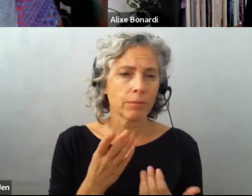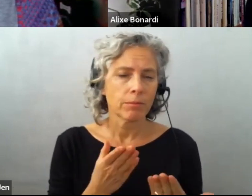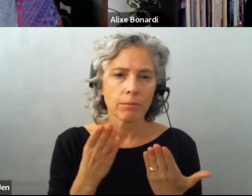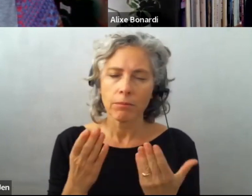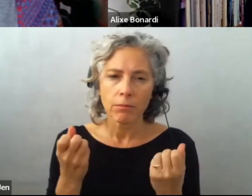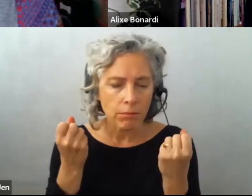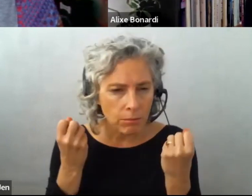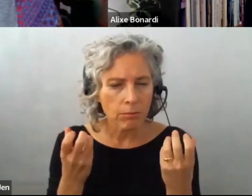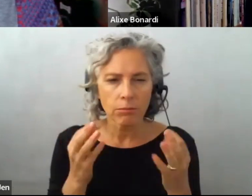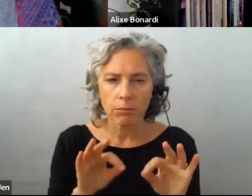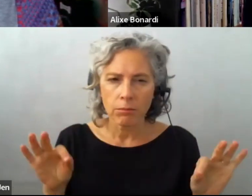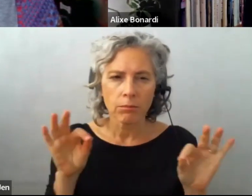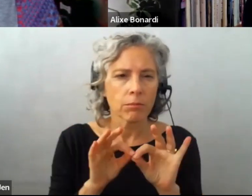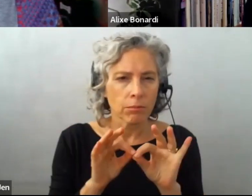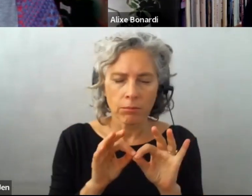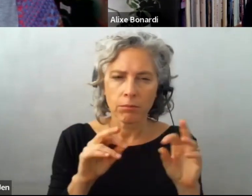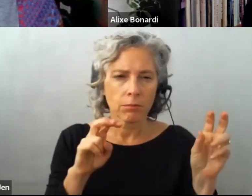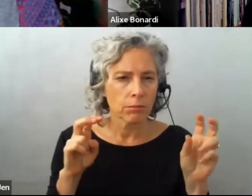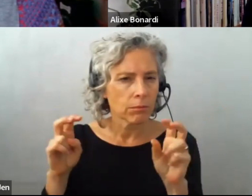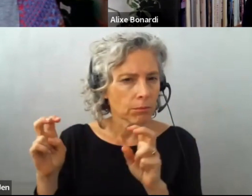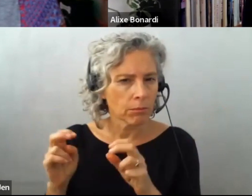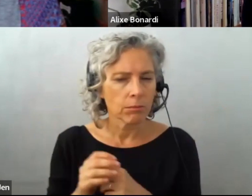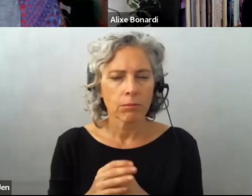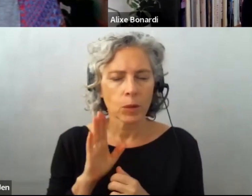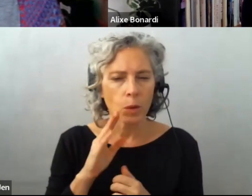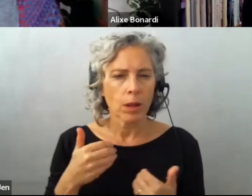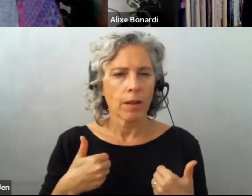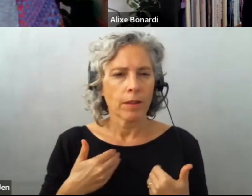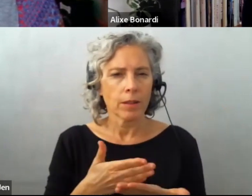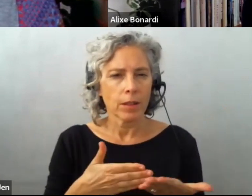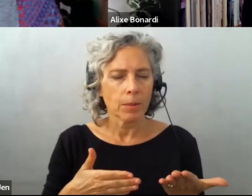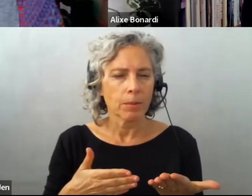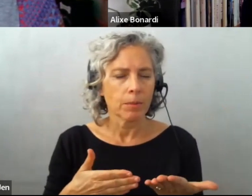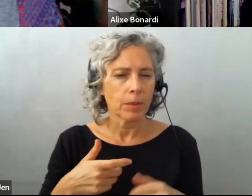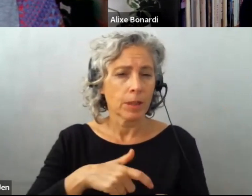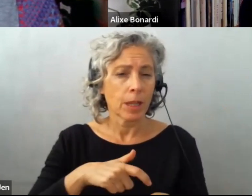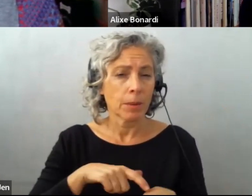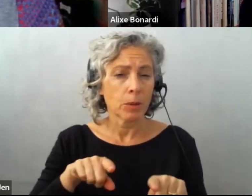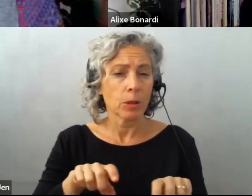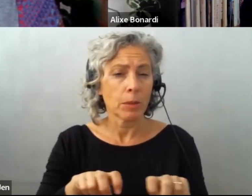important topics, and we're going to have some opportunities to follow up during our panel discussion. Is there anything